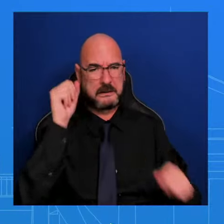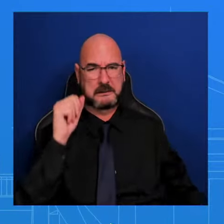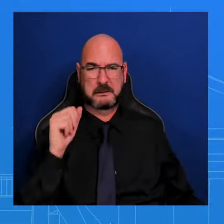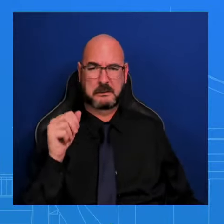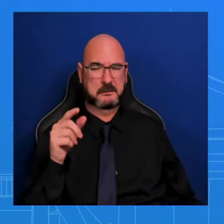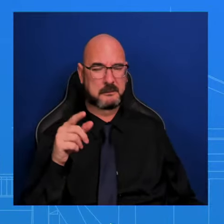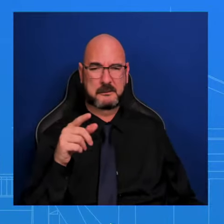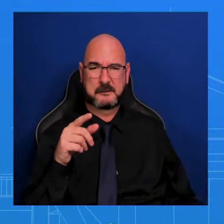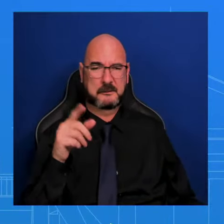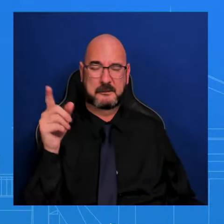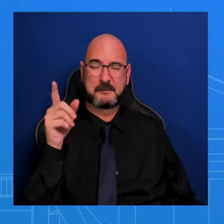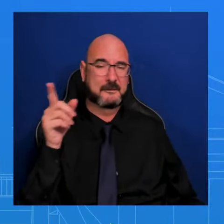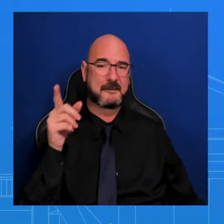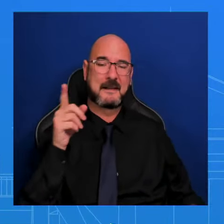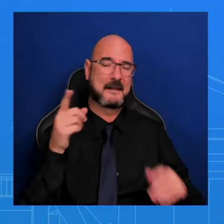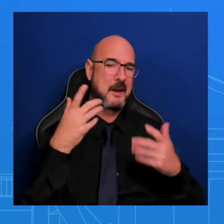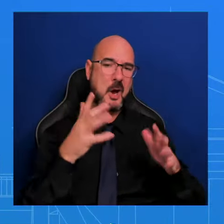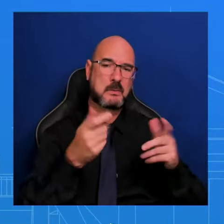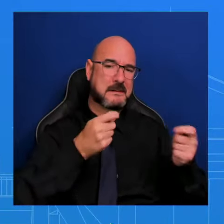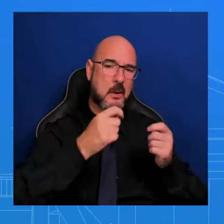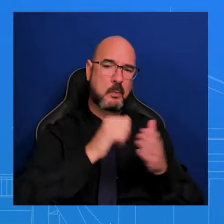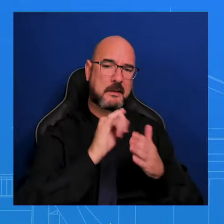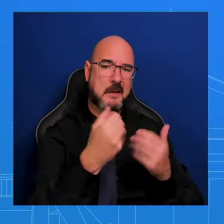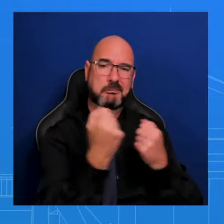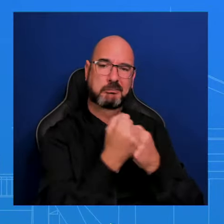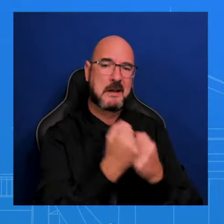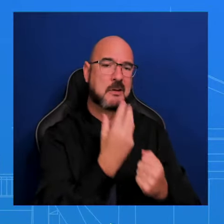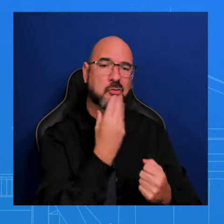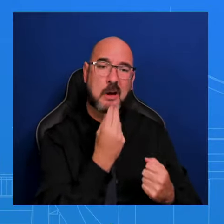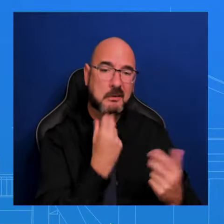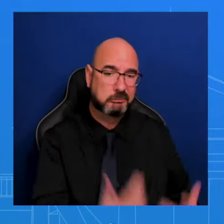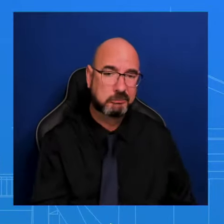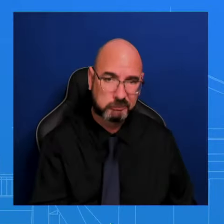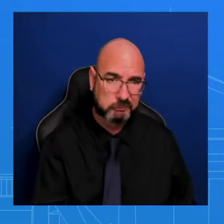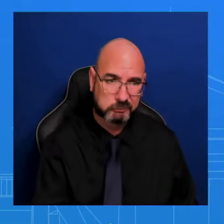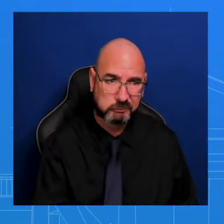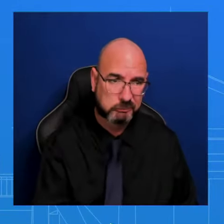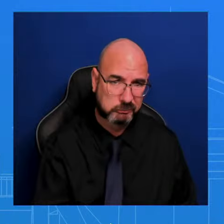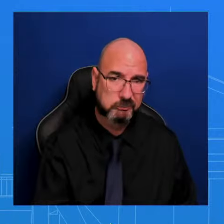and how we want to make sure that they are able to deal